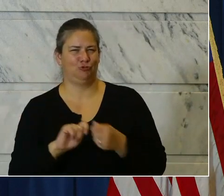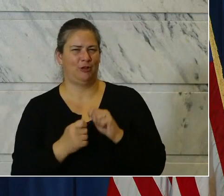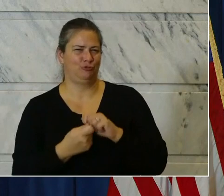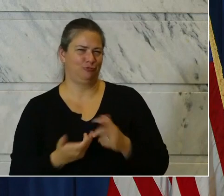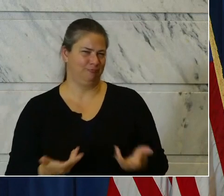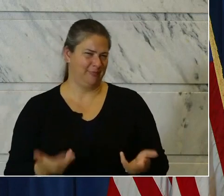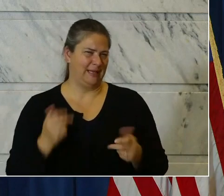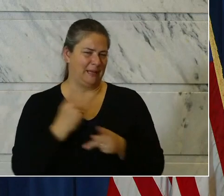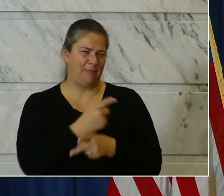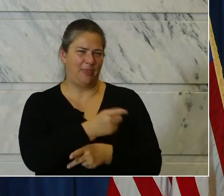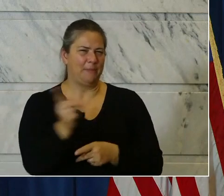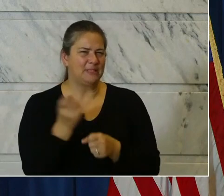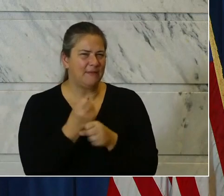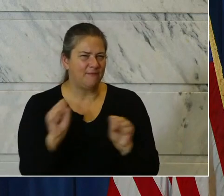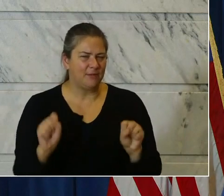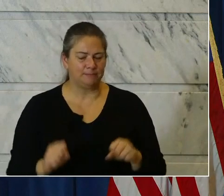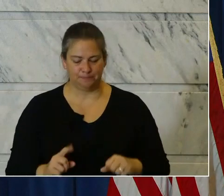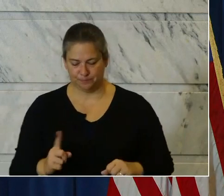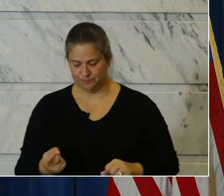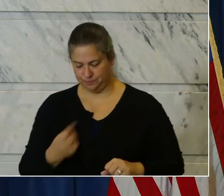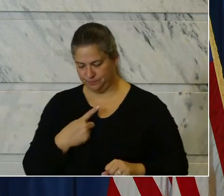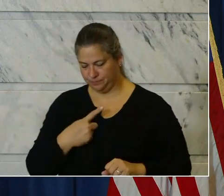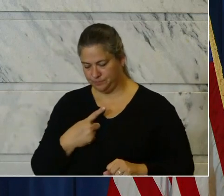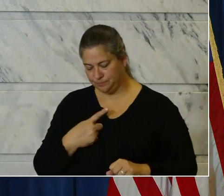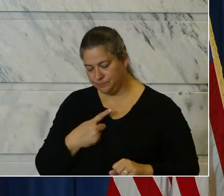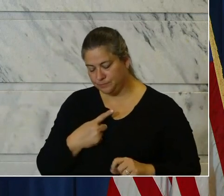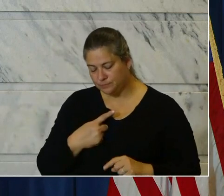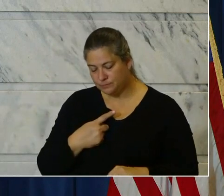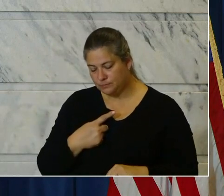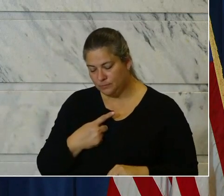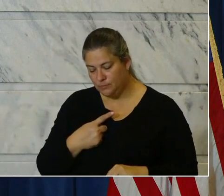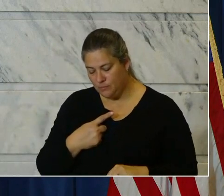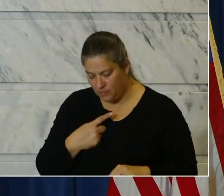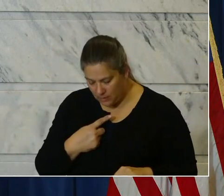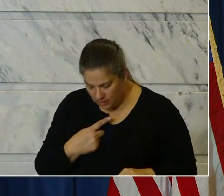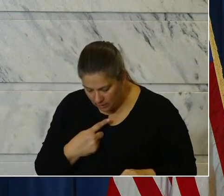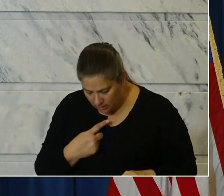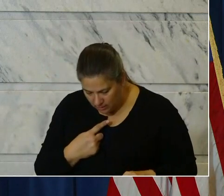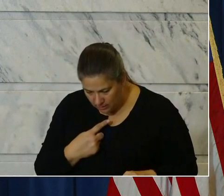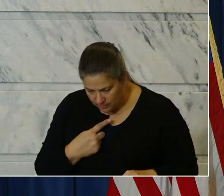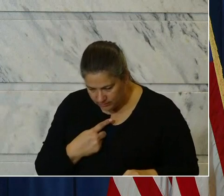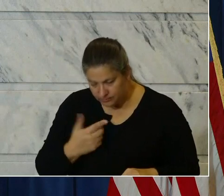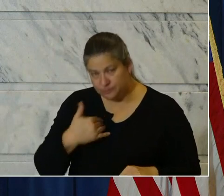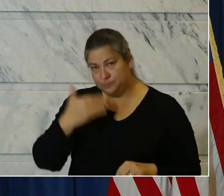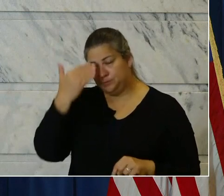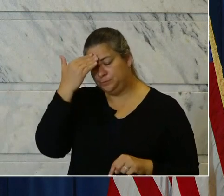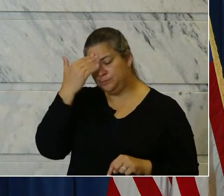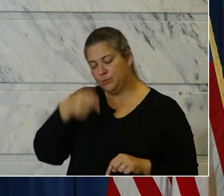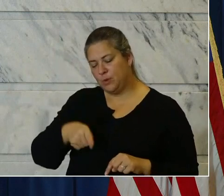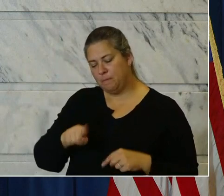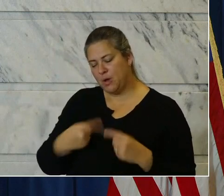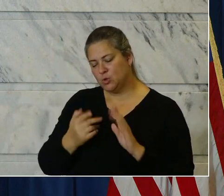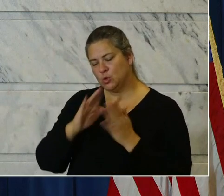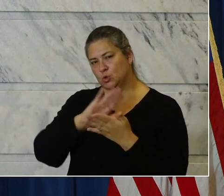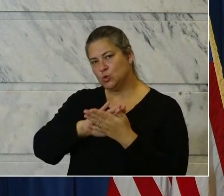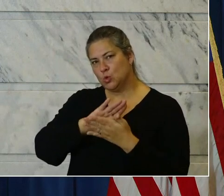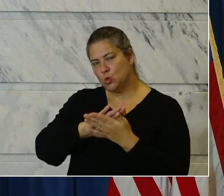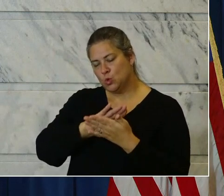PEOPLE'S. ALL RIGHT- CONCERNED CITIZENS NOT EXACTLY WHO SURE